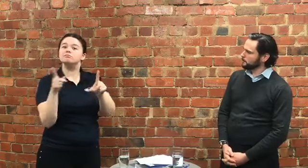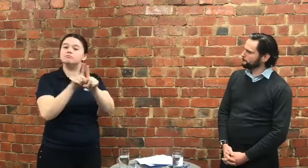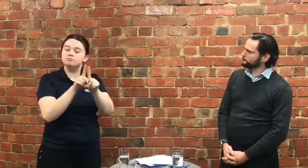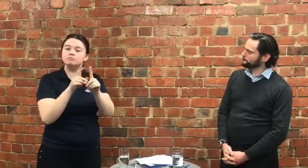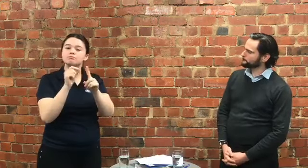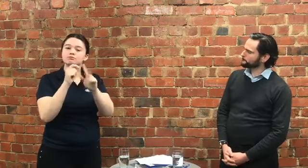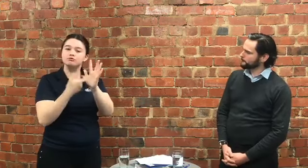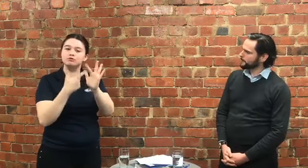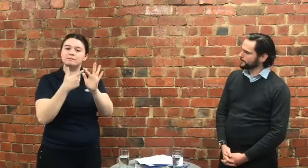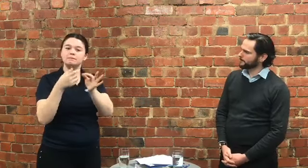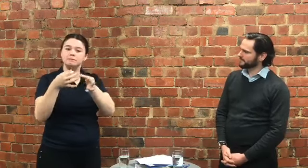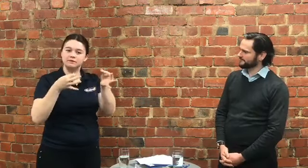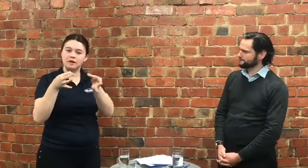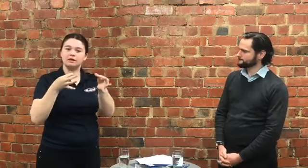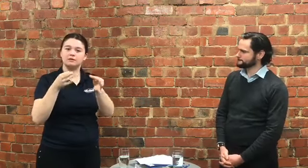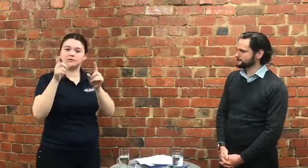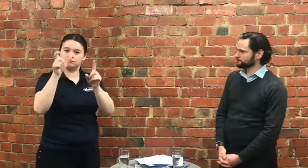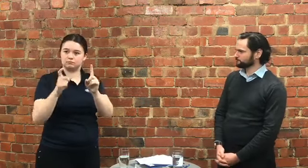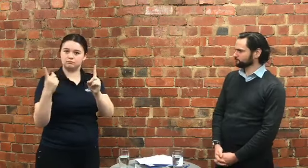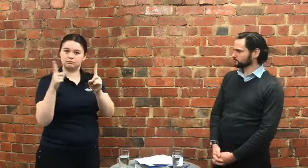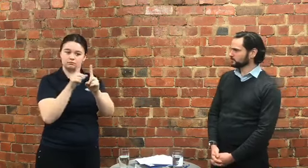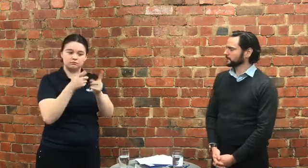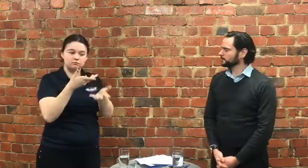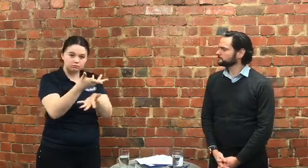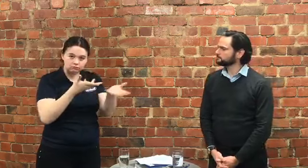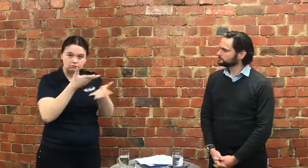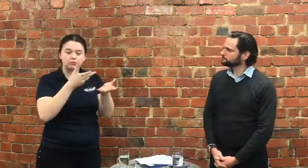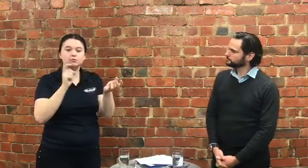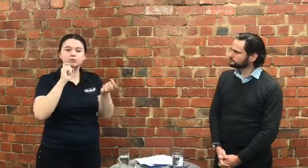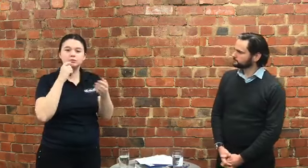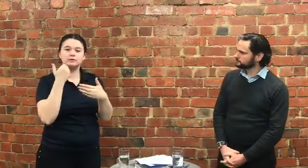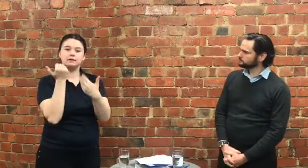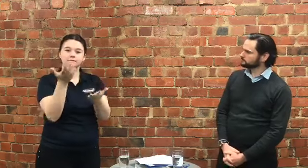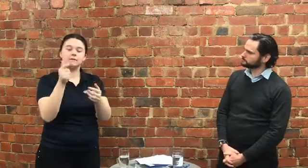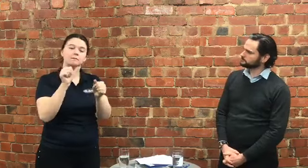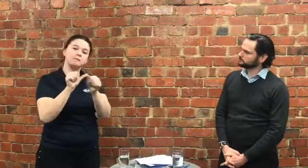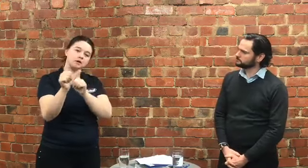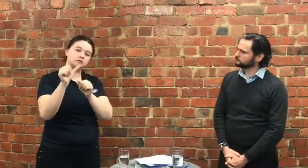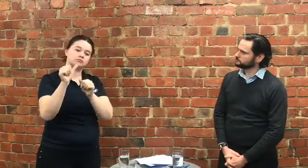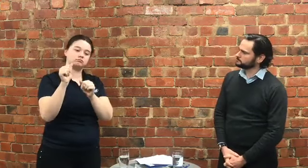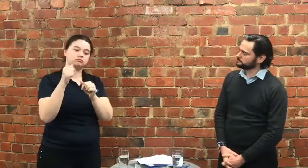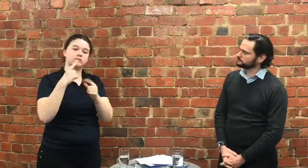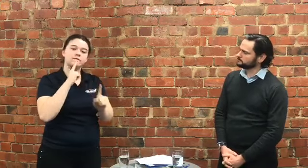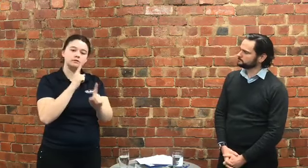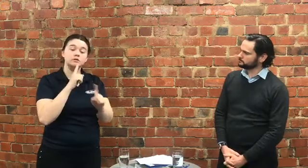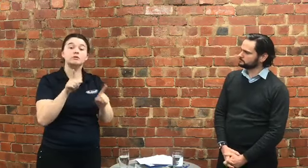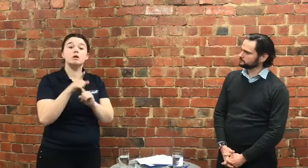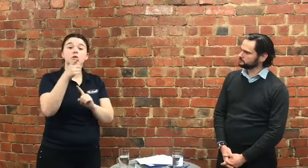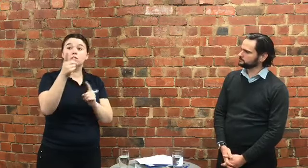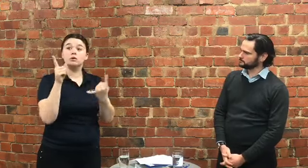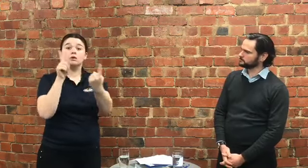everyone has different needs, different life choices, so it's really about meeting with this person